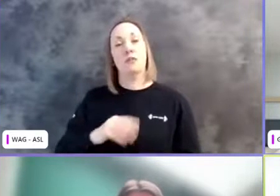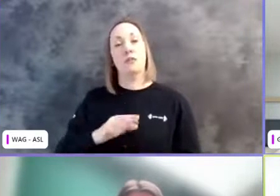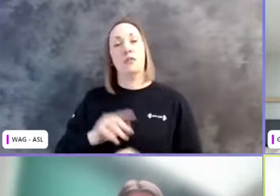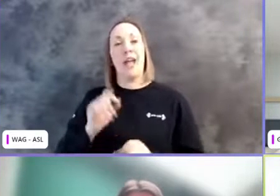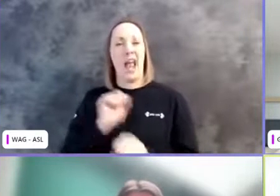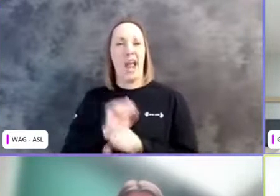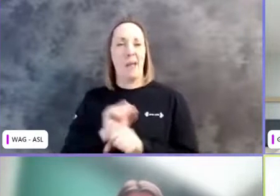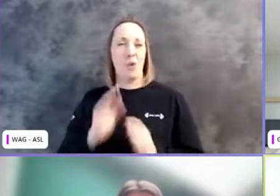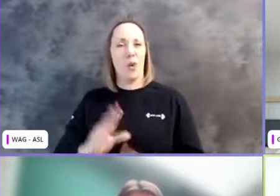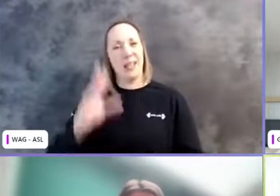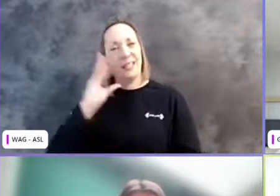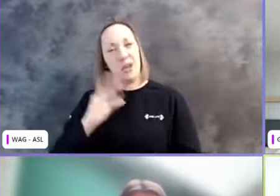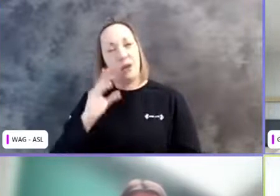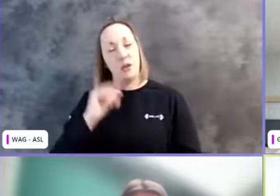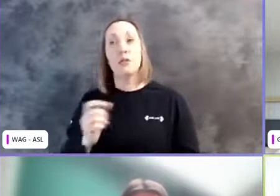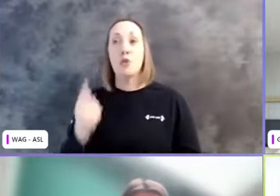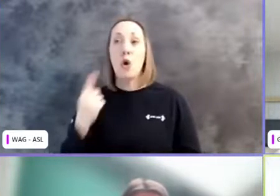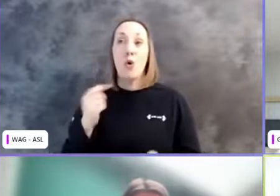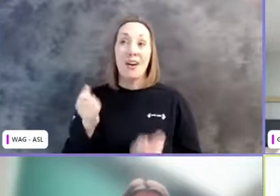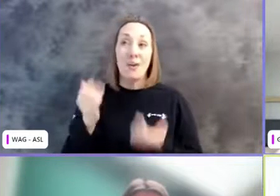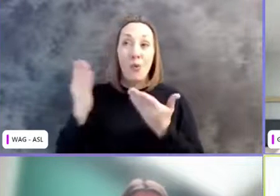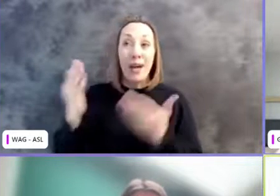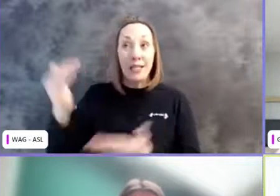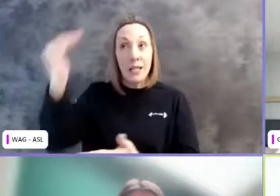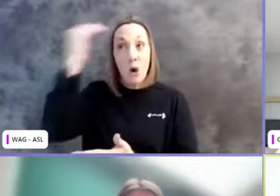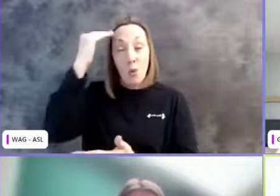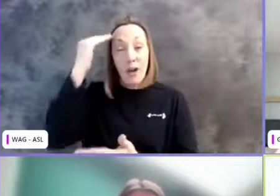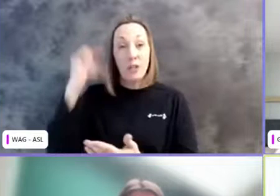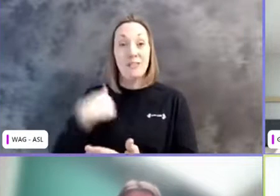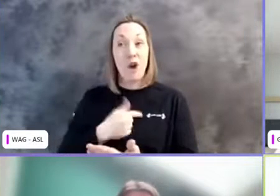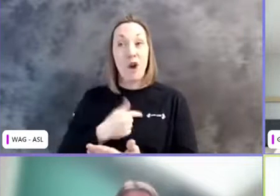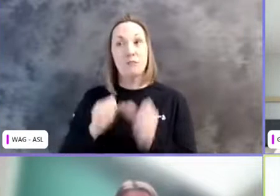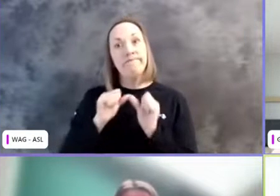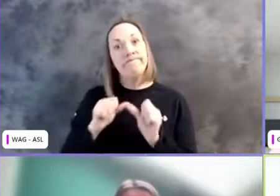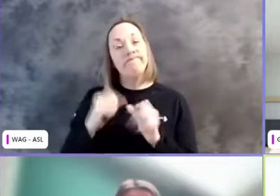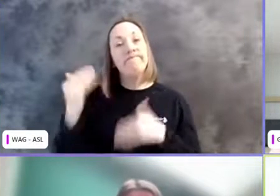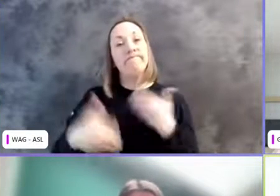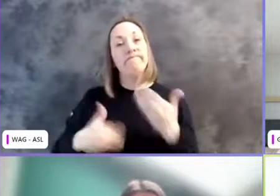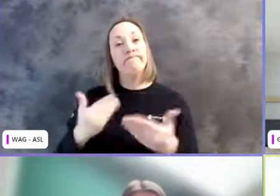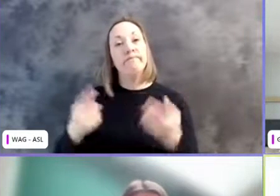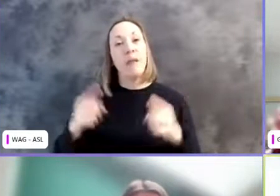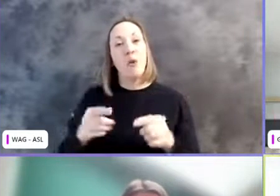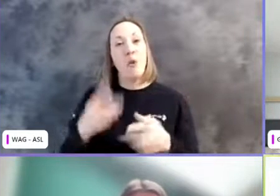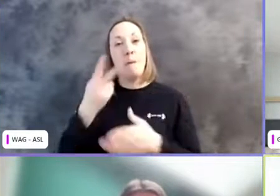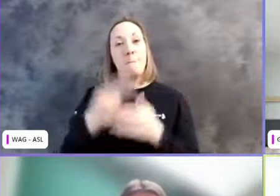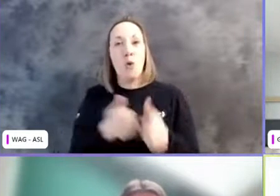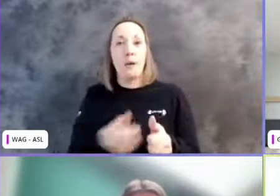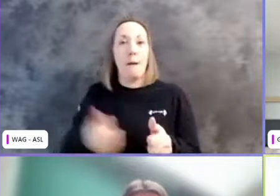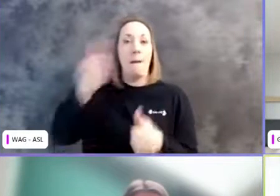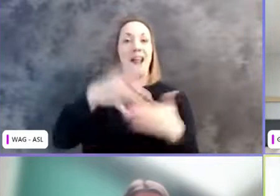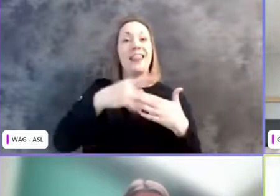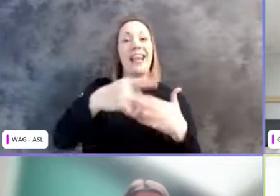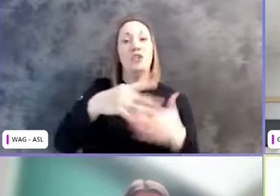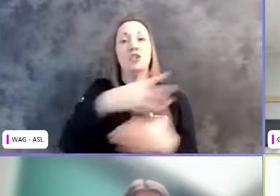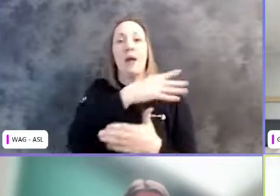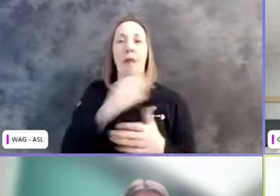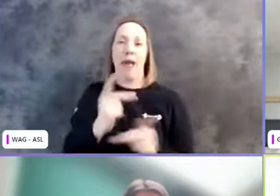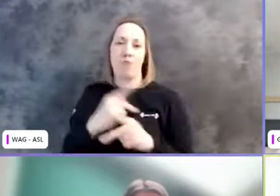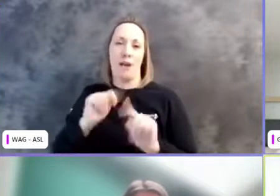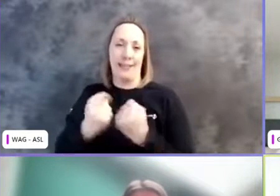drive digital transformation for clients and products that impact employee experience.